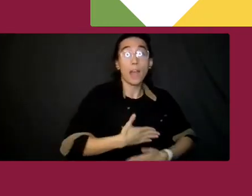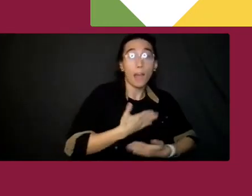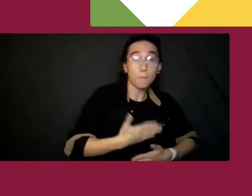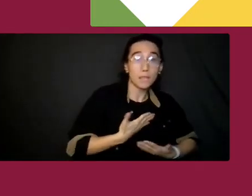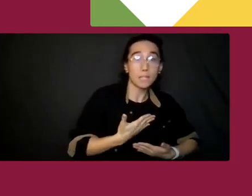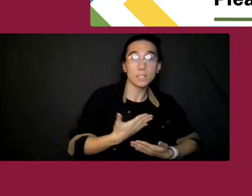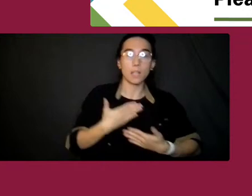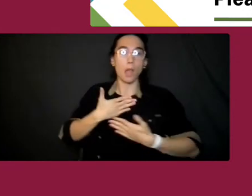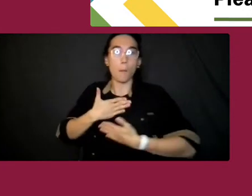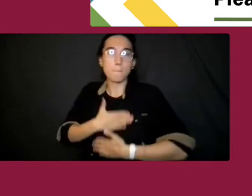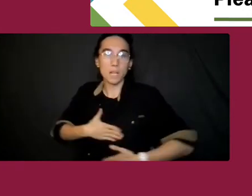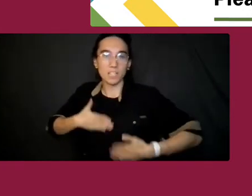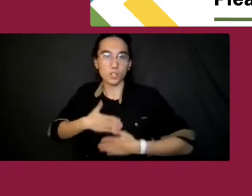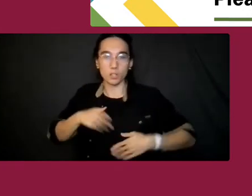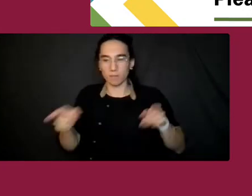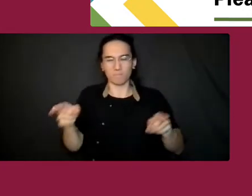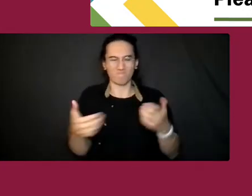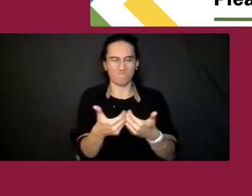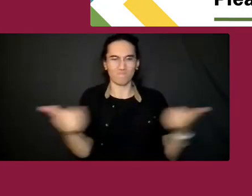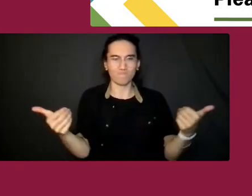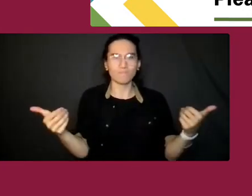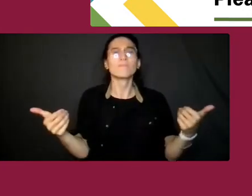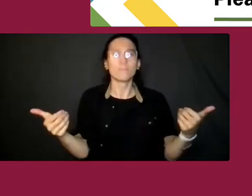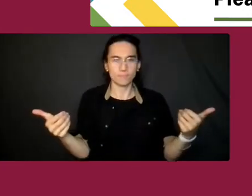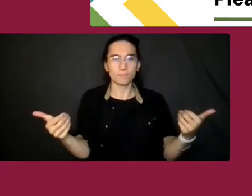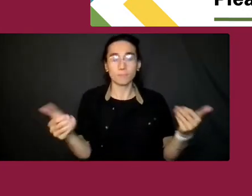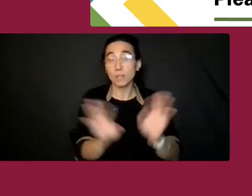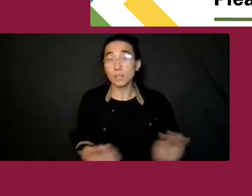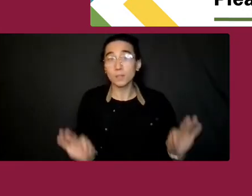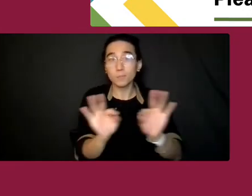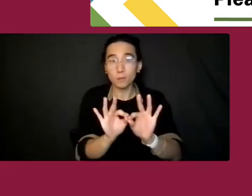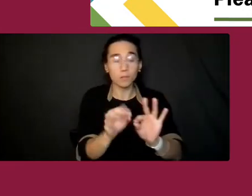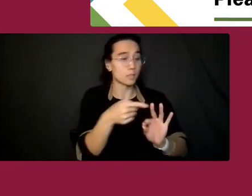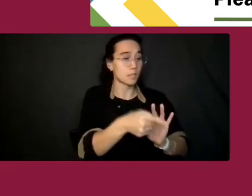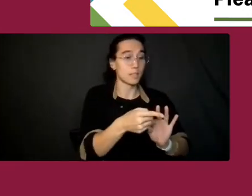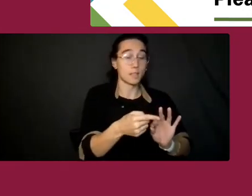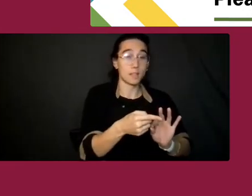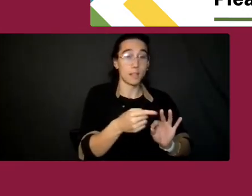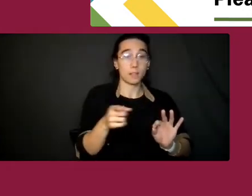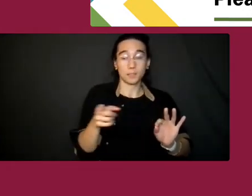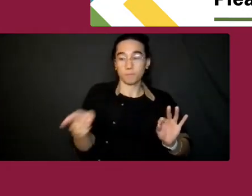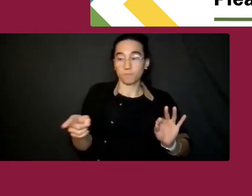It's crucial to distinguish between pleasure and happiness because it